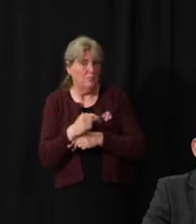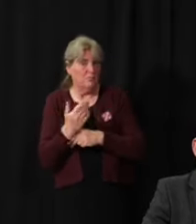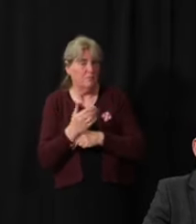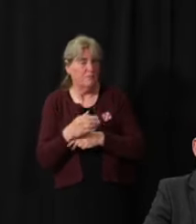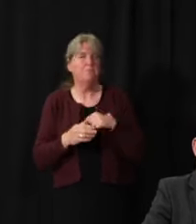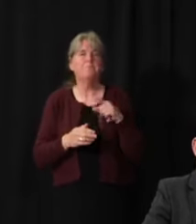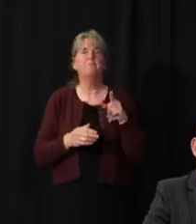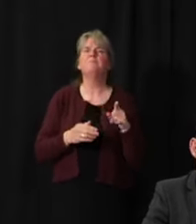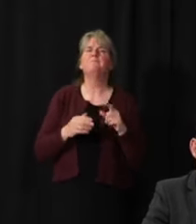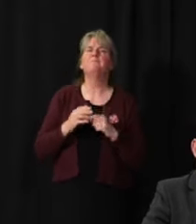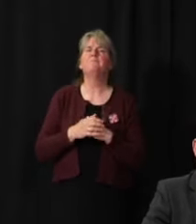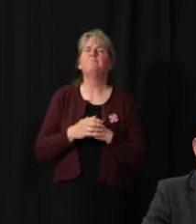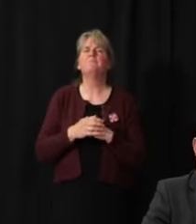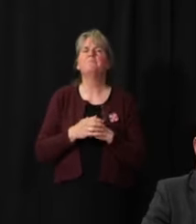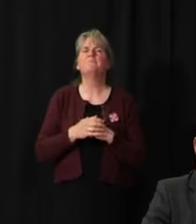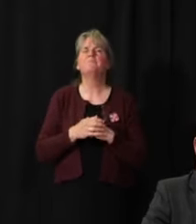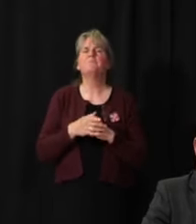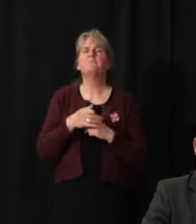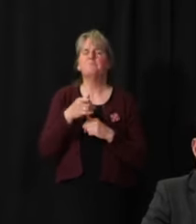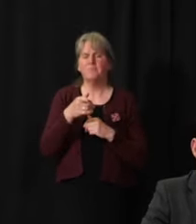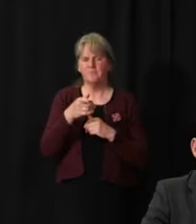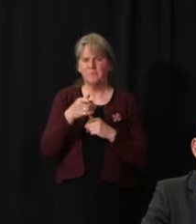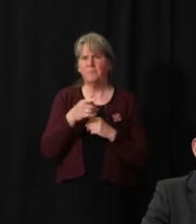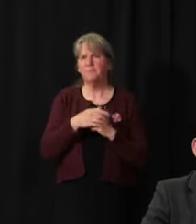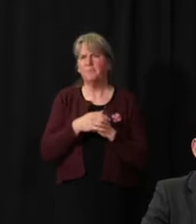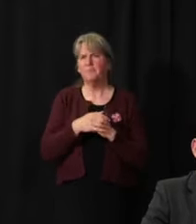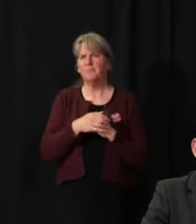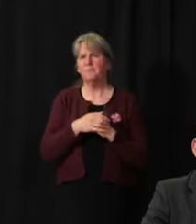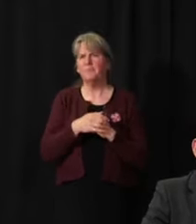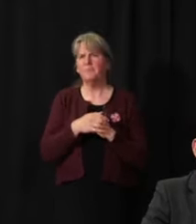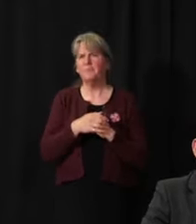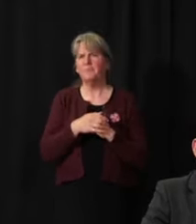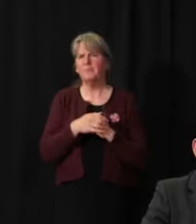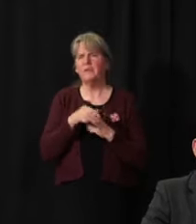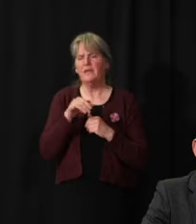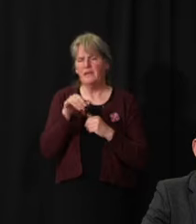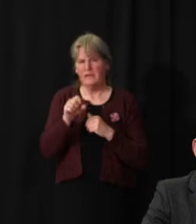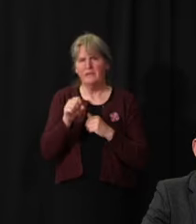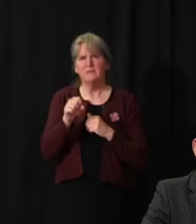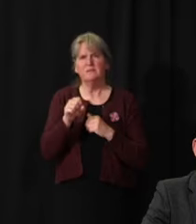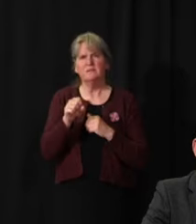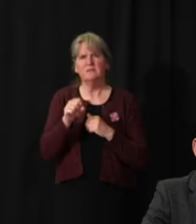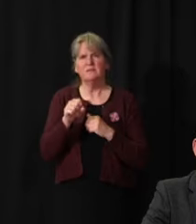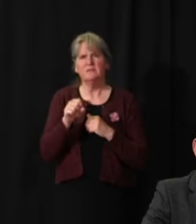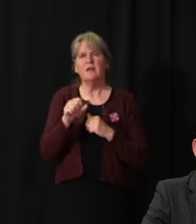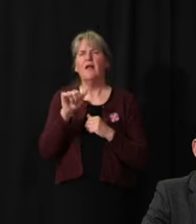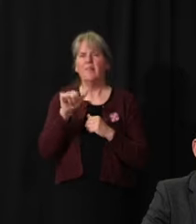they be wearing? Yes, that reflects some of